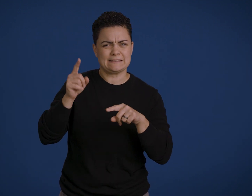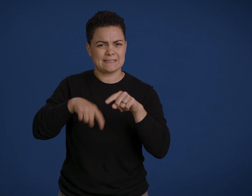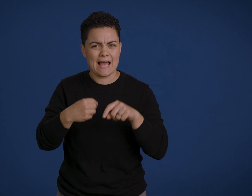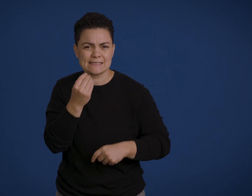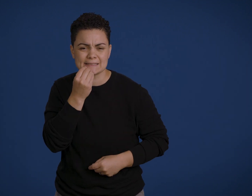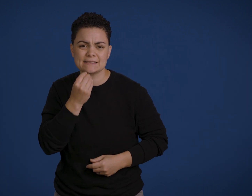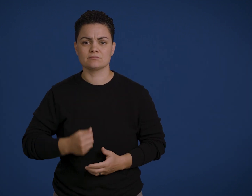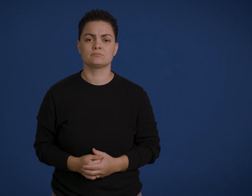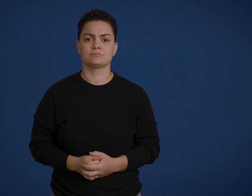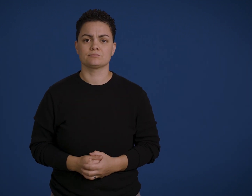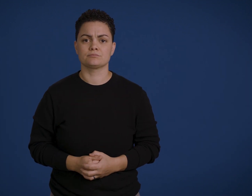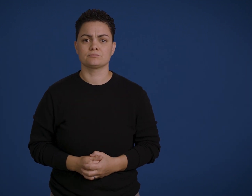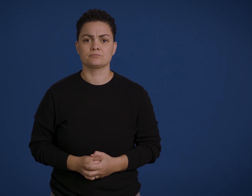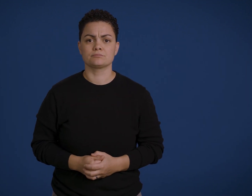and an inability to eat.